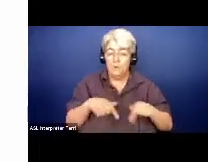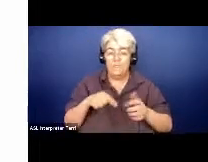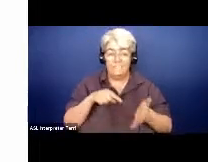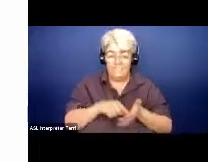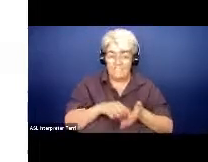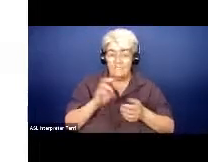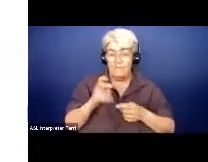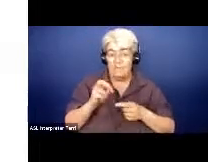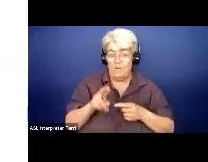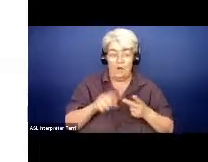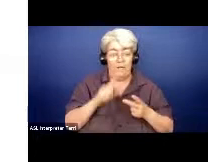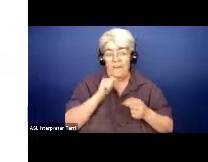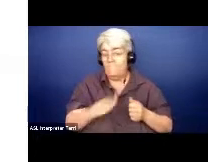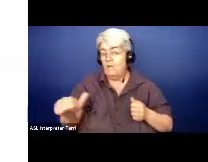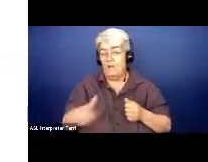webinar along with the PDF versions of the